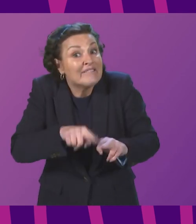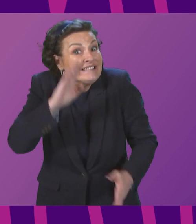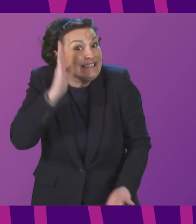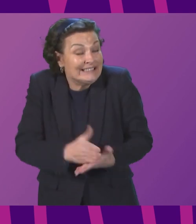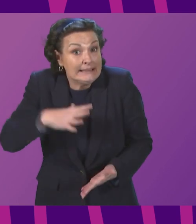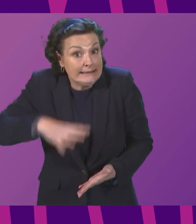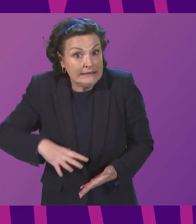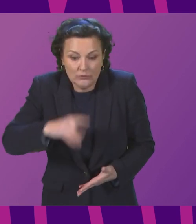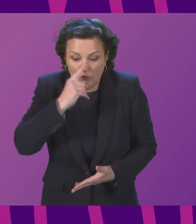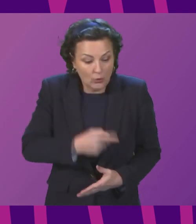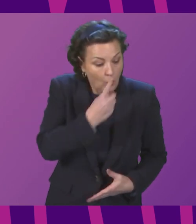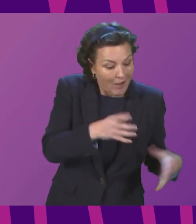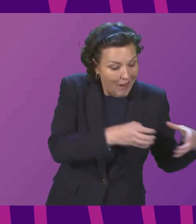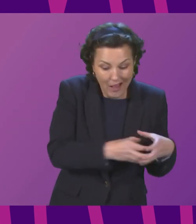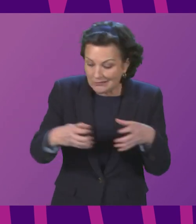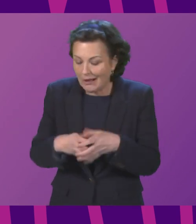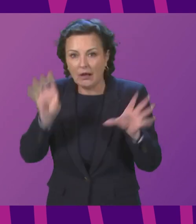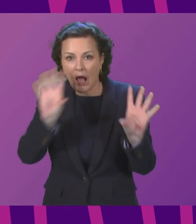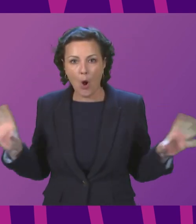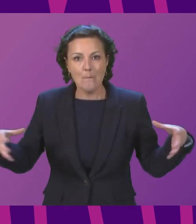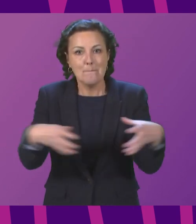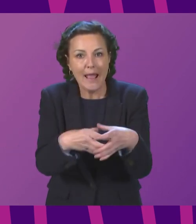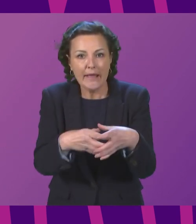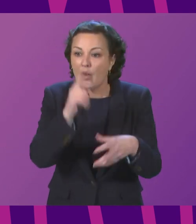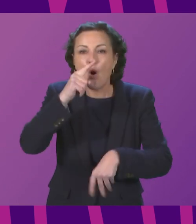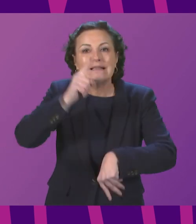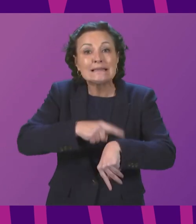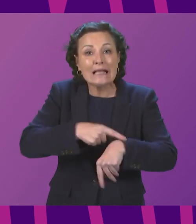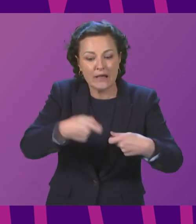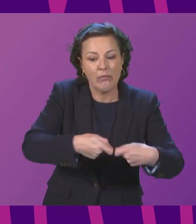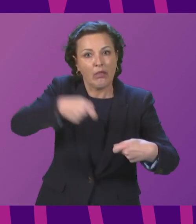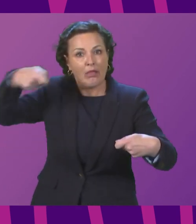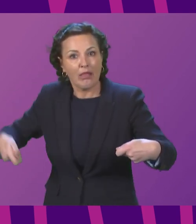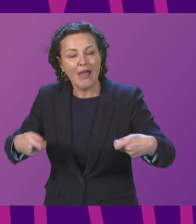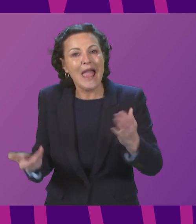classes in stages, to increase class contact time or to relocate staff temporarily.